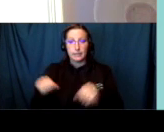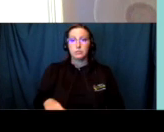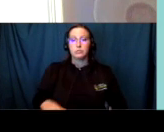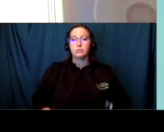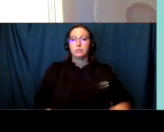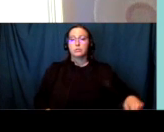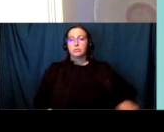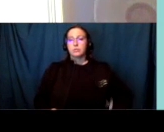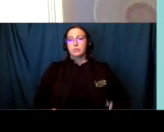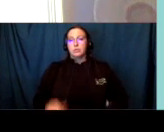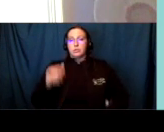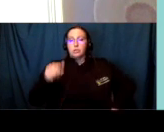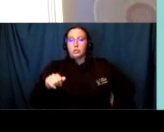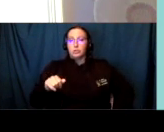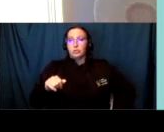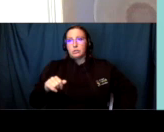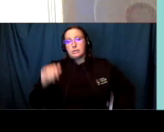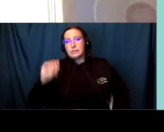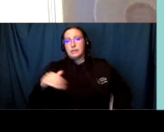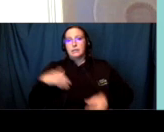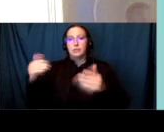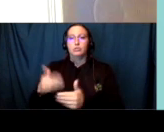skills um some beginning time skills, maybe just